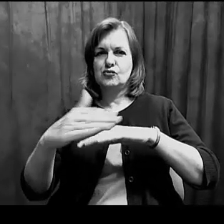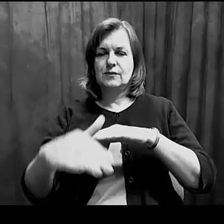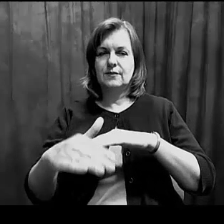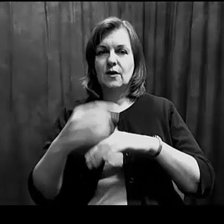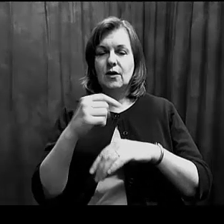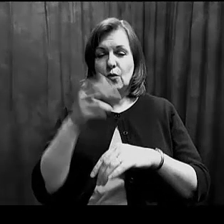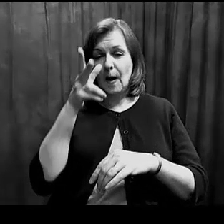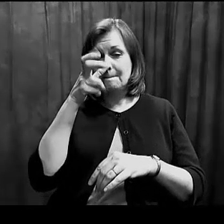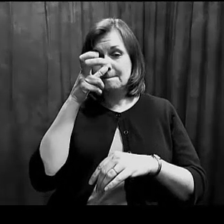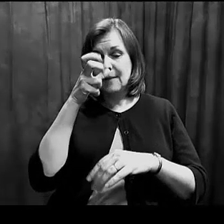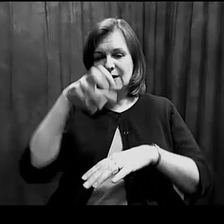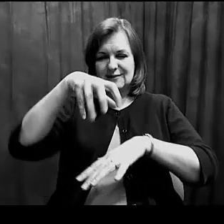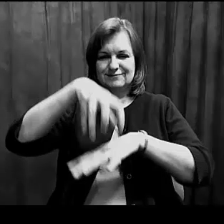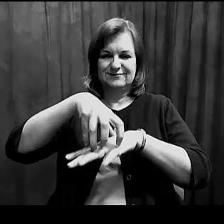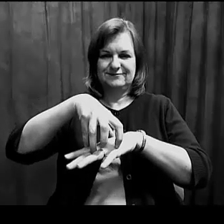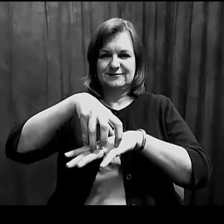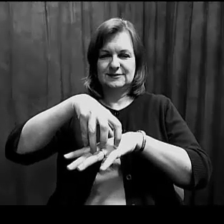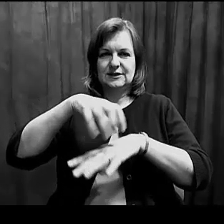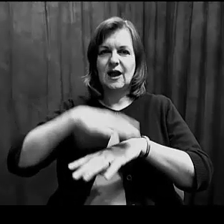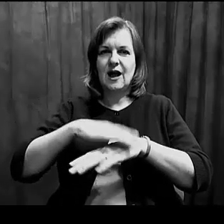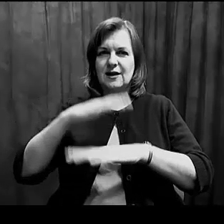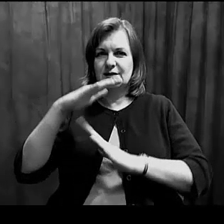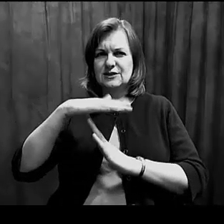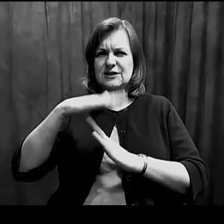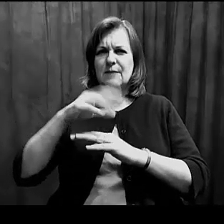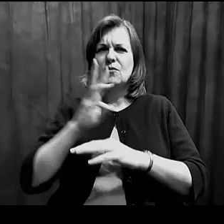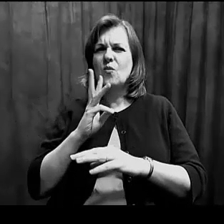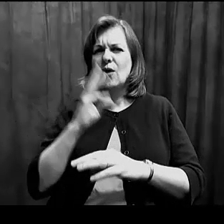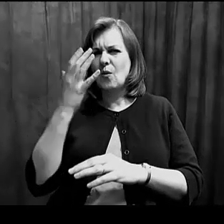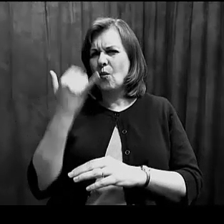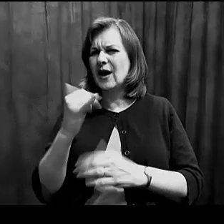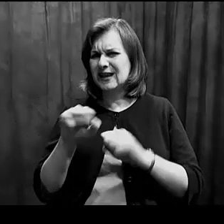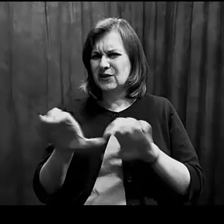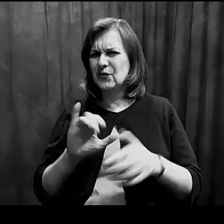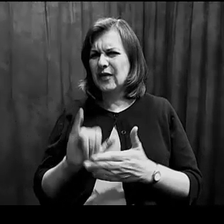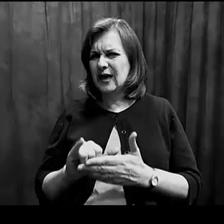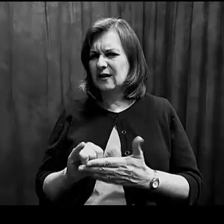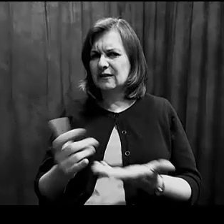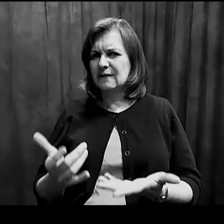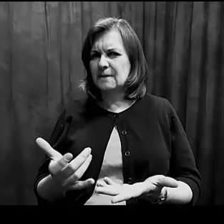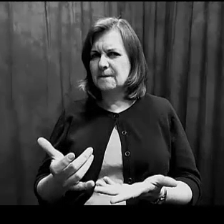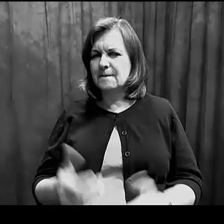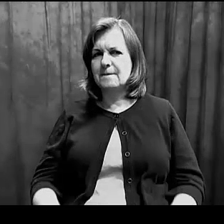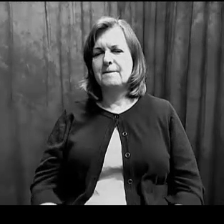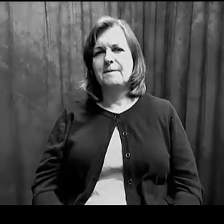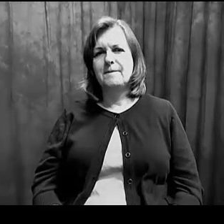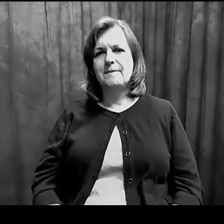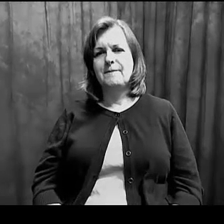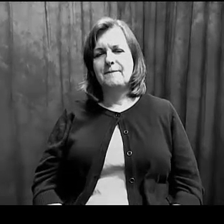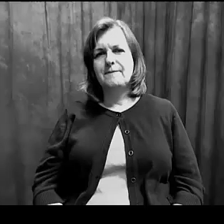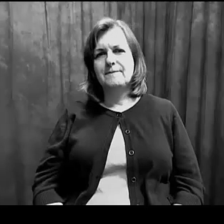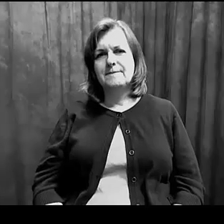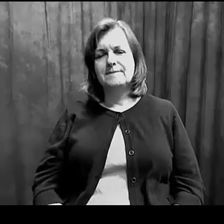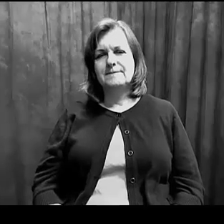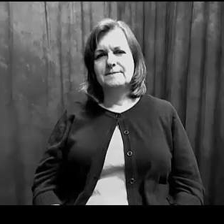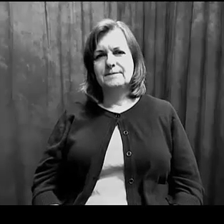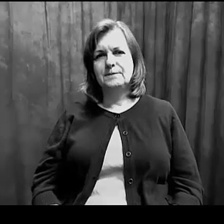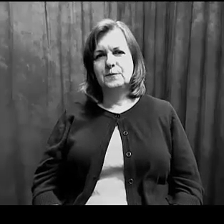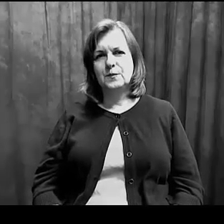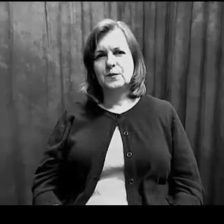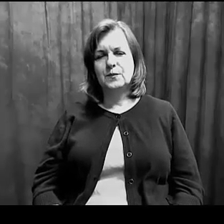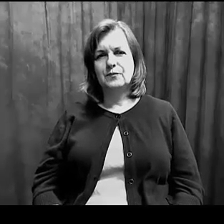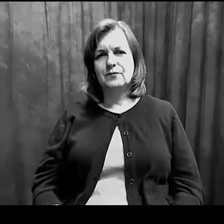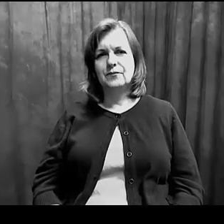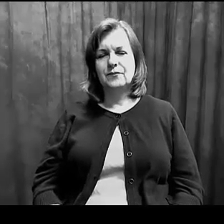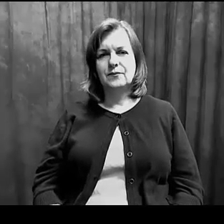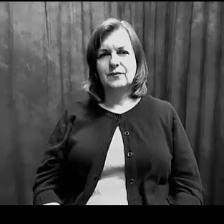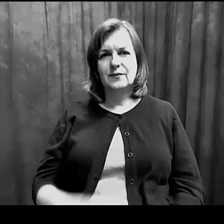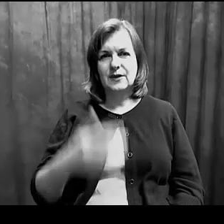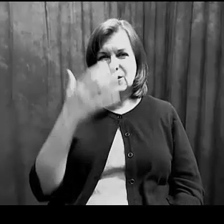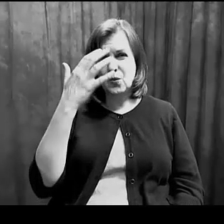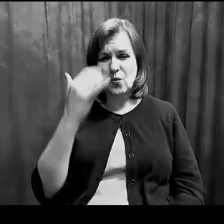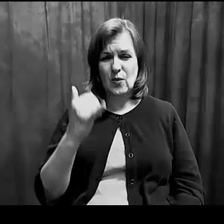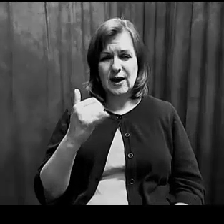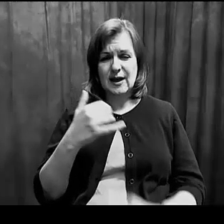but when we look at this guy a little water strider here -- why is it that he can sit on top of that water??